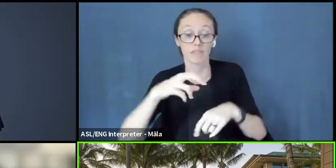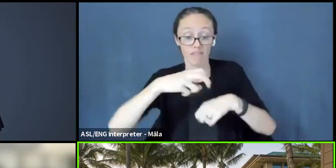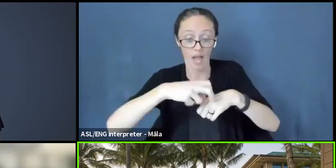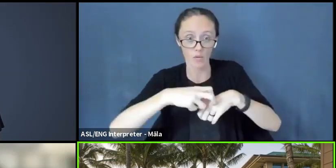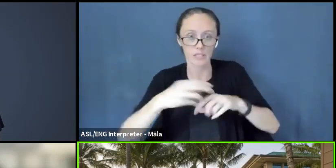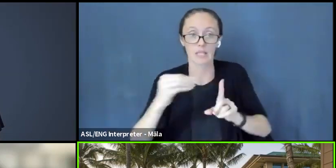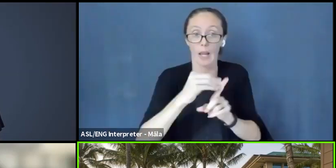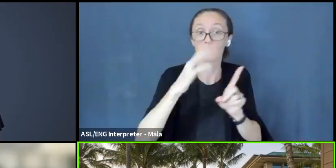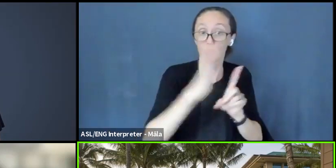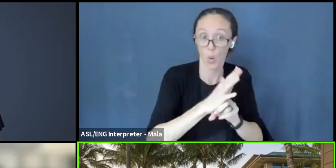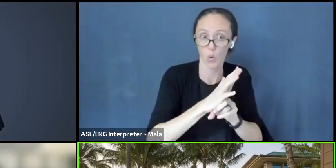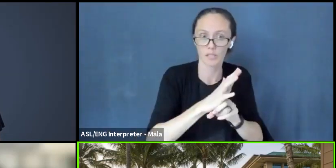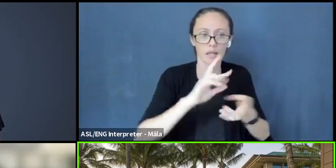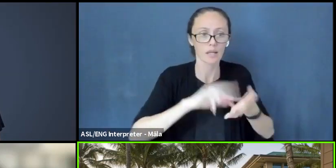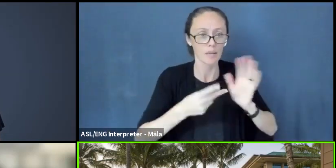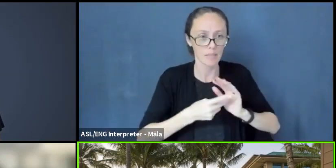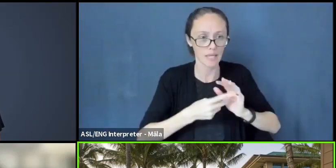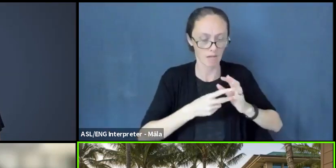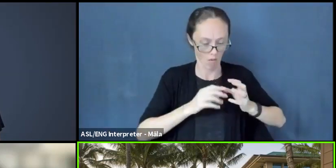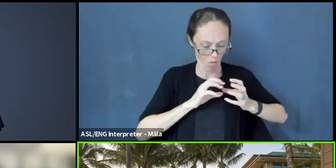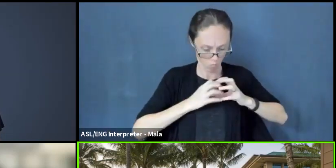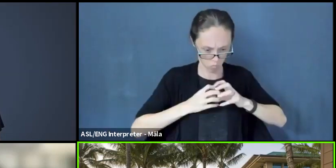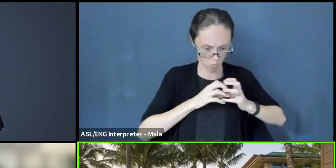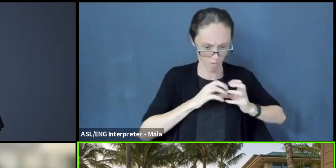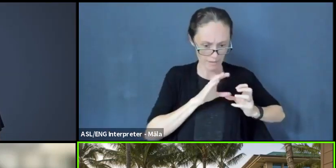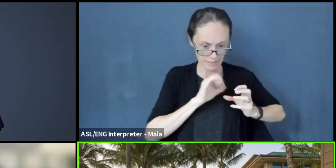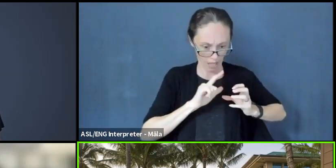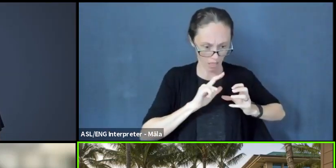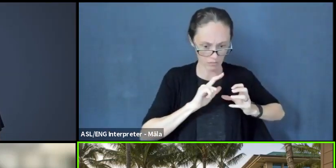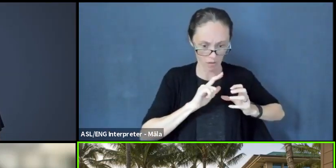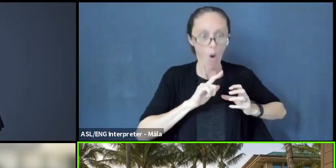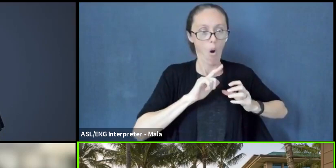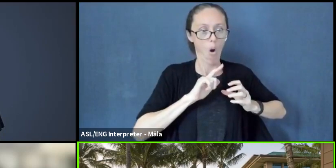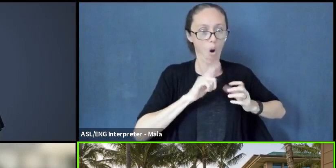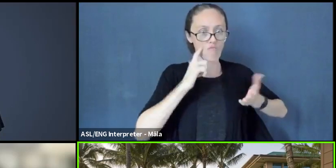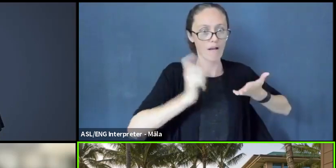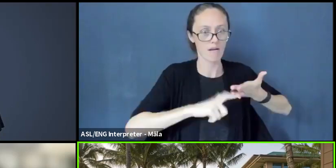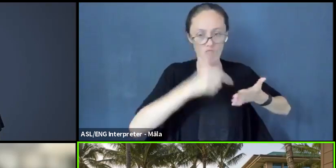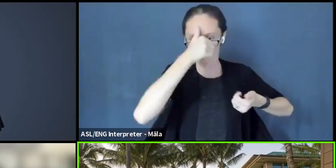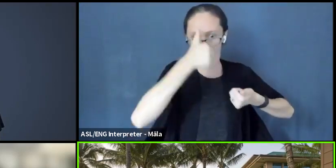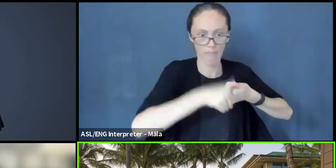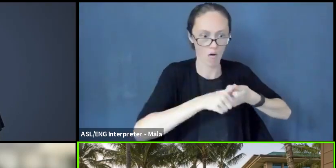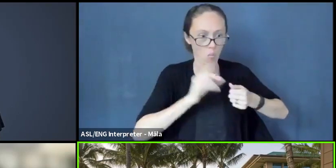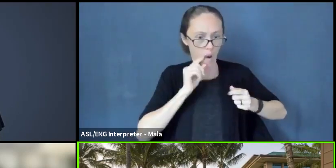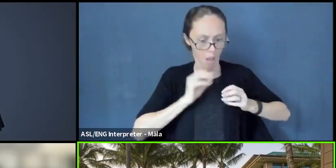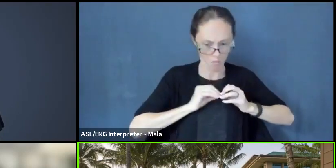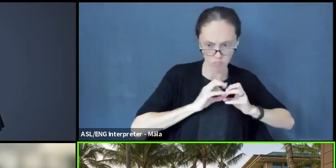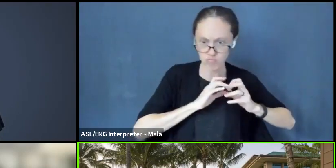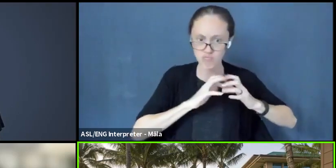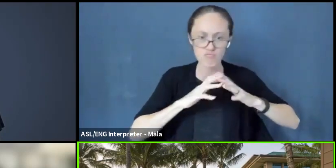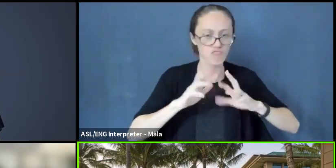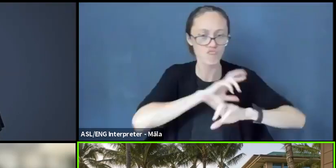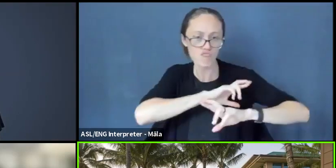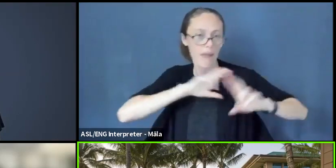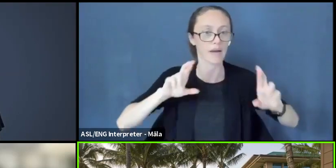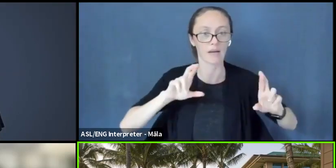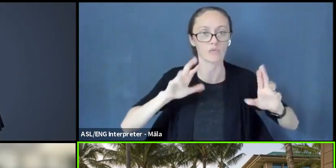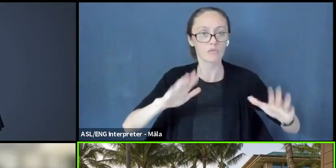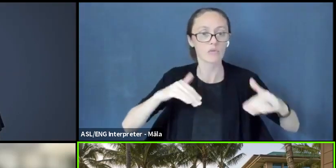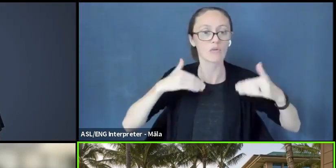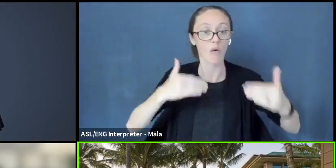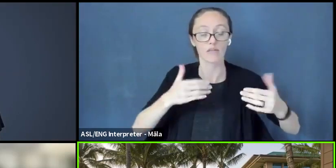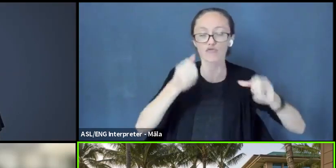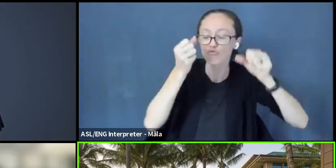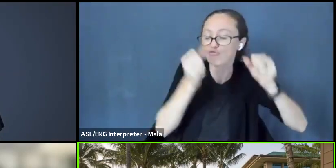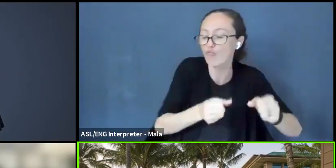of the rest of the cells really ramp up and have even stronger memory and a stronger immune